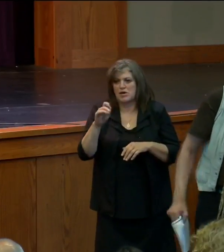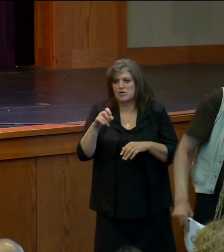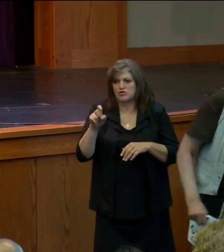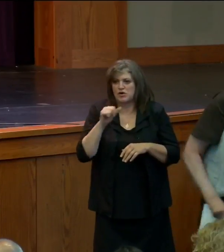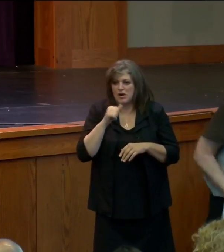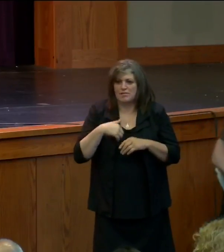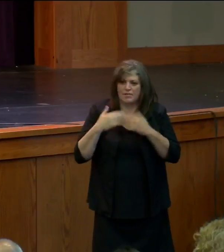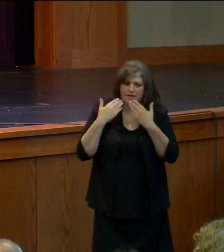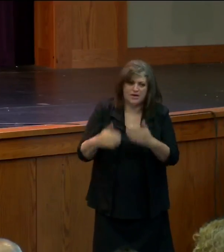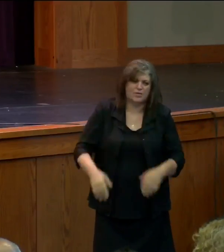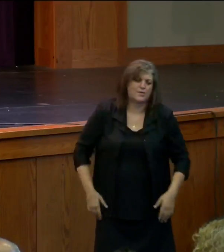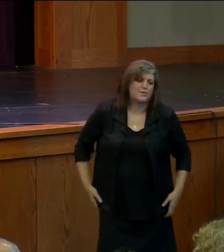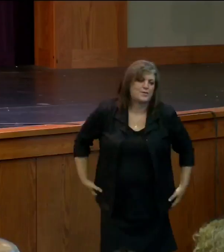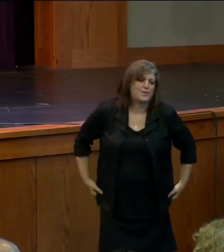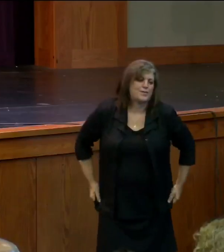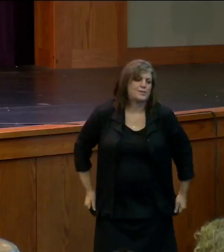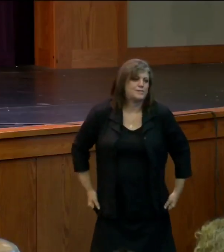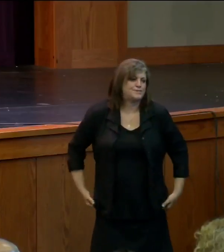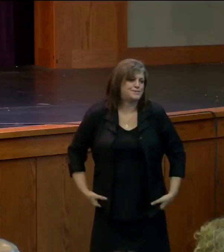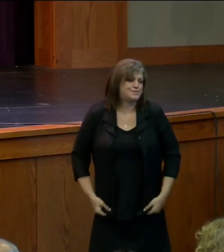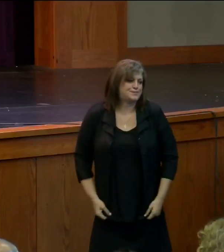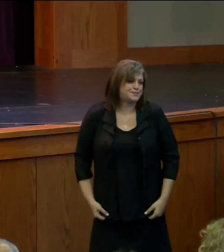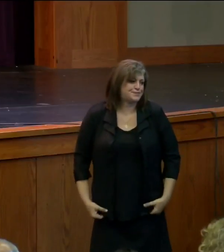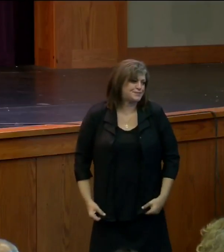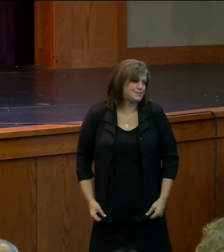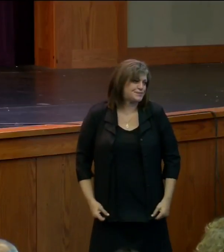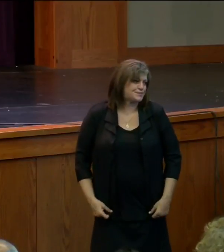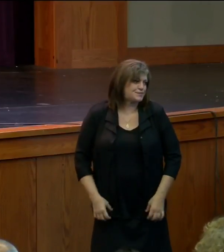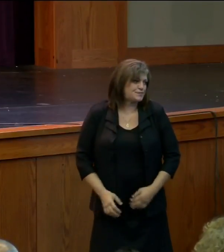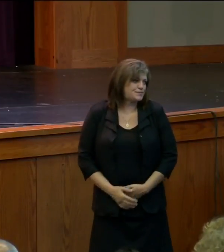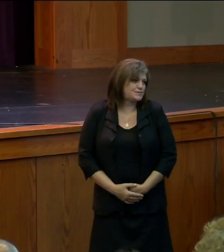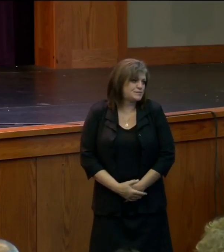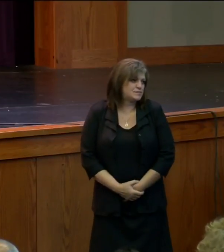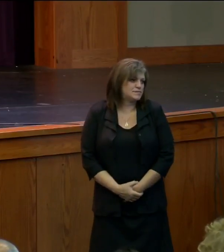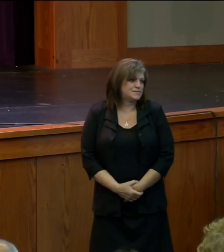THANK YOU. THANK YOU, MR. SMITH.